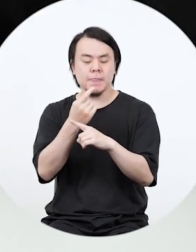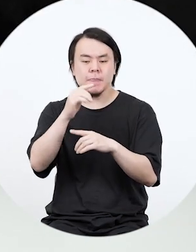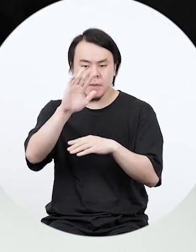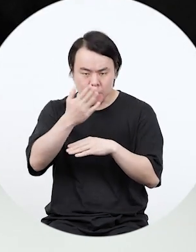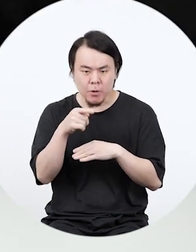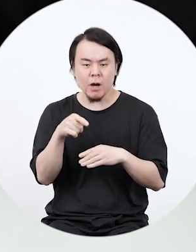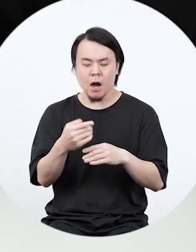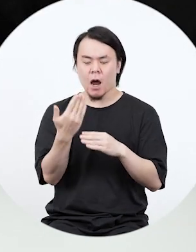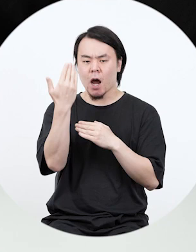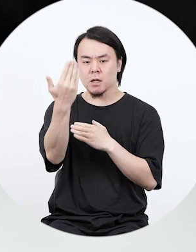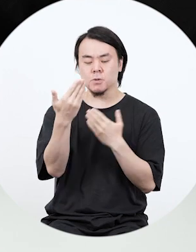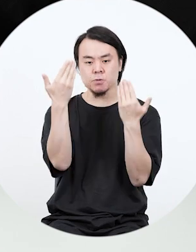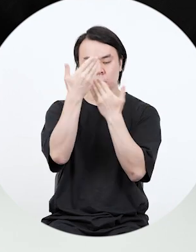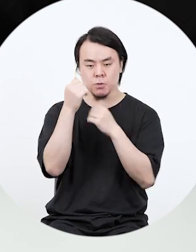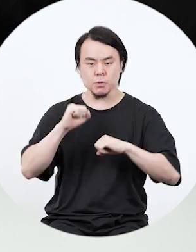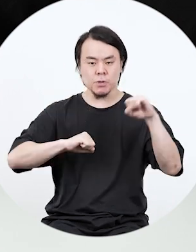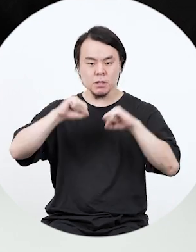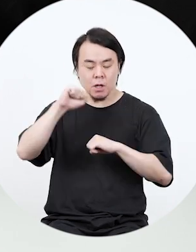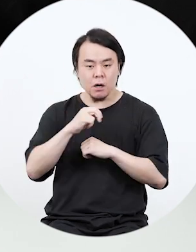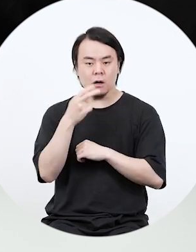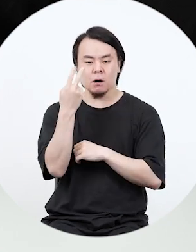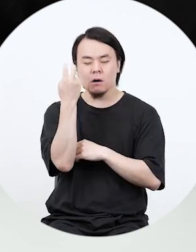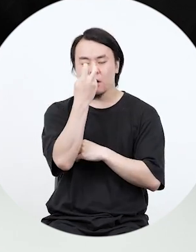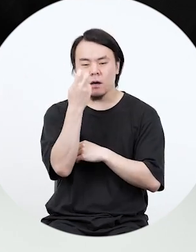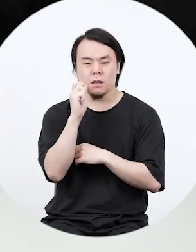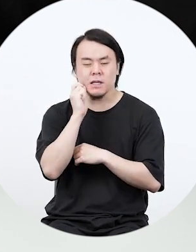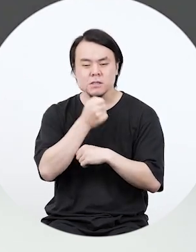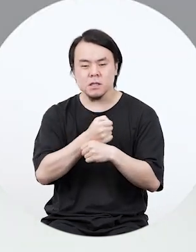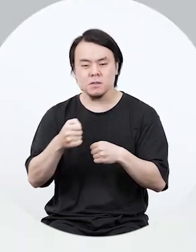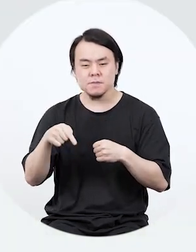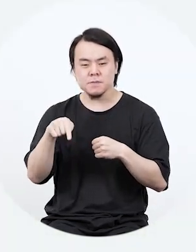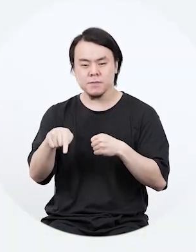there was a problem that the facial expressions and gestures of the partner could not be seen.